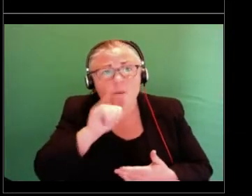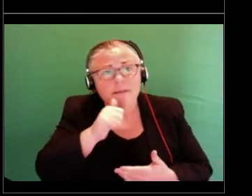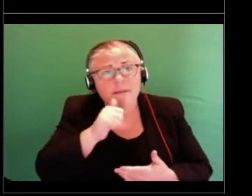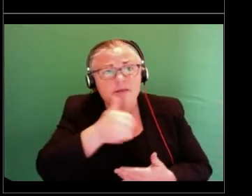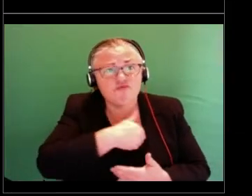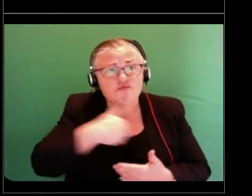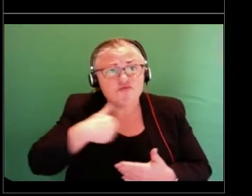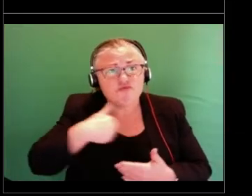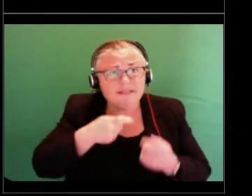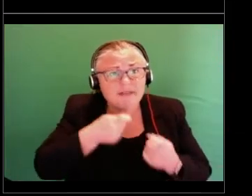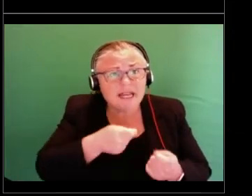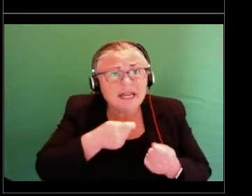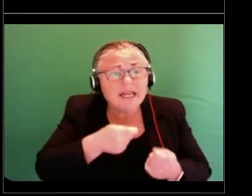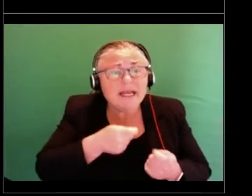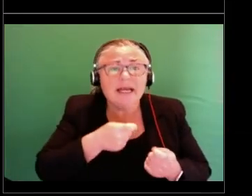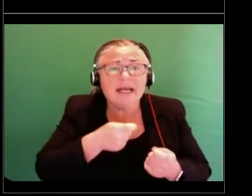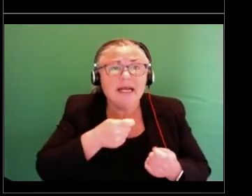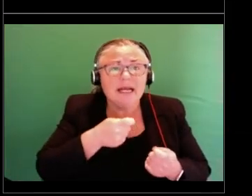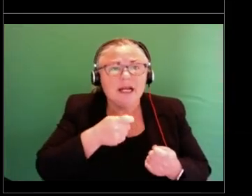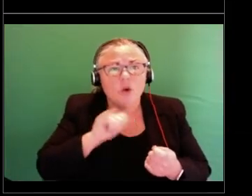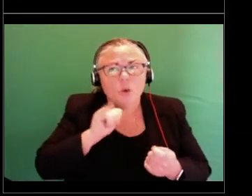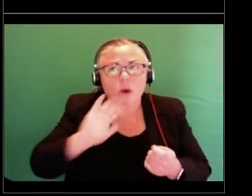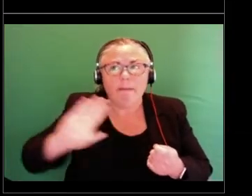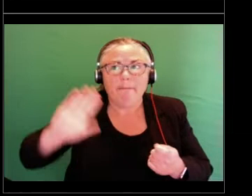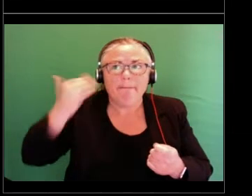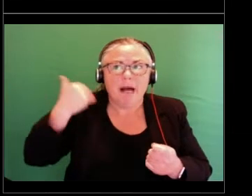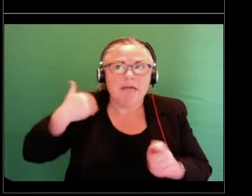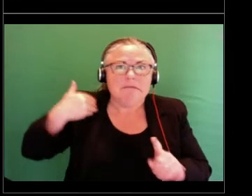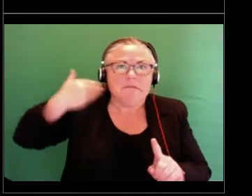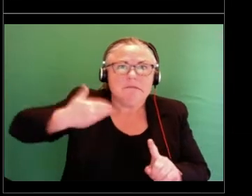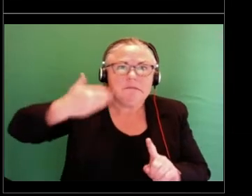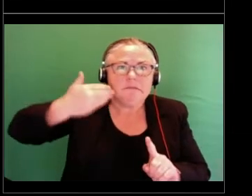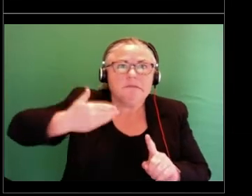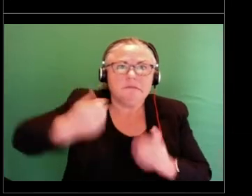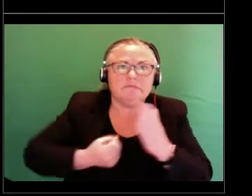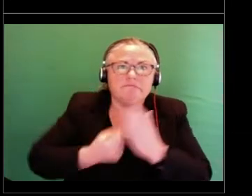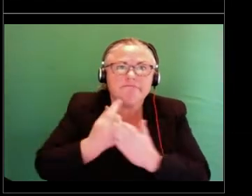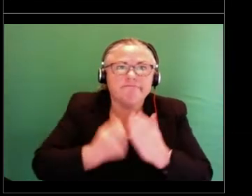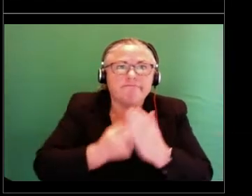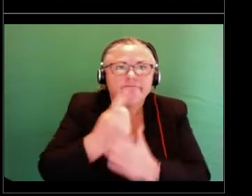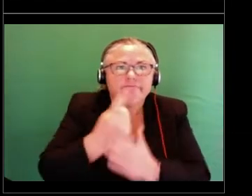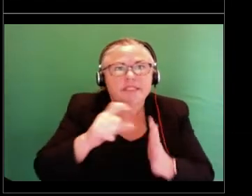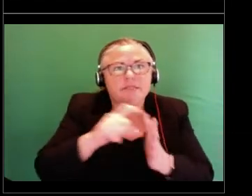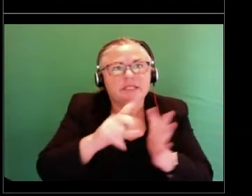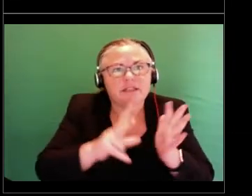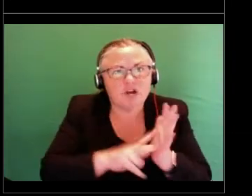So we can give face-to-face services when a client does attend at court and there are